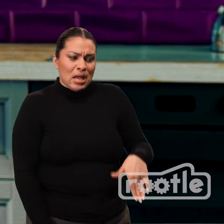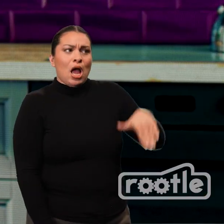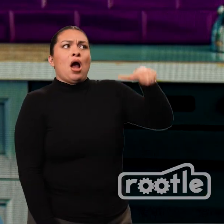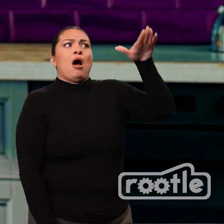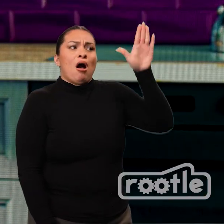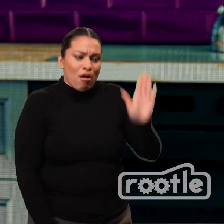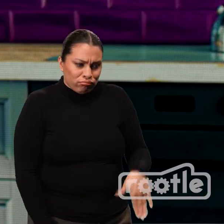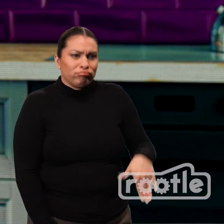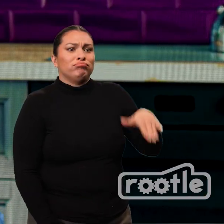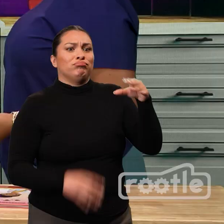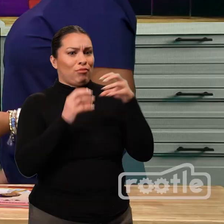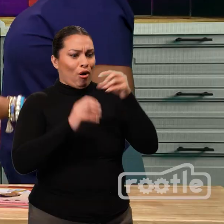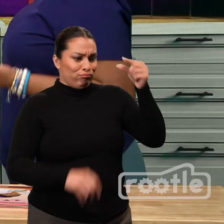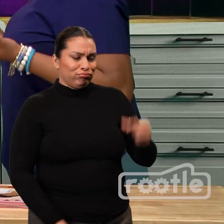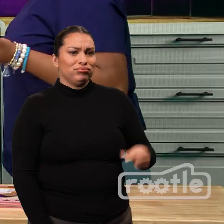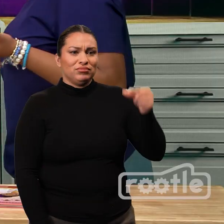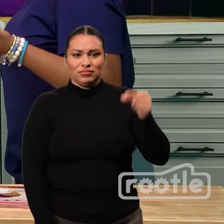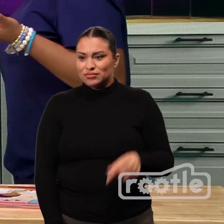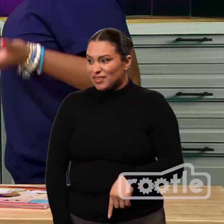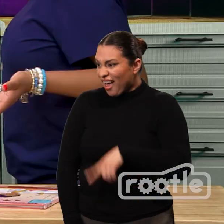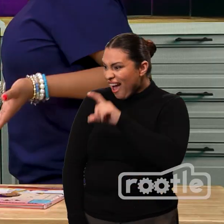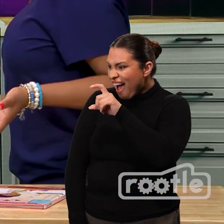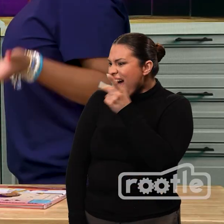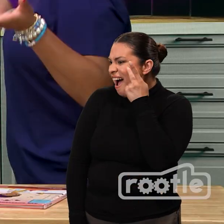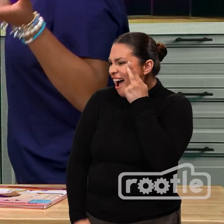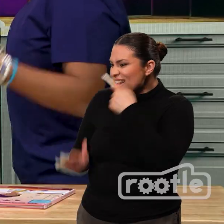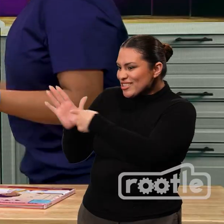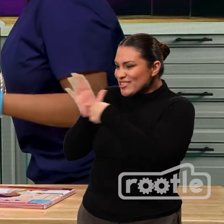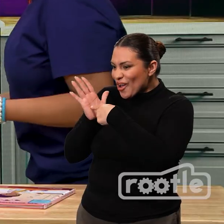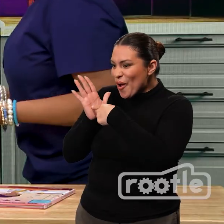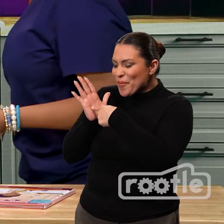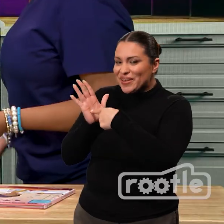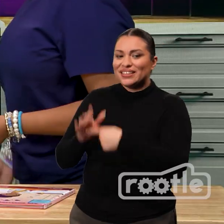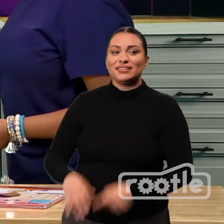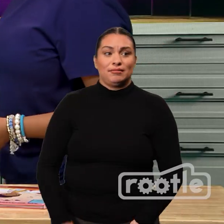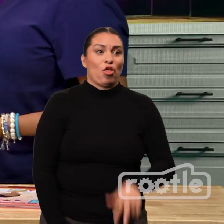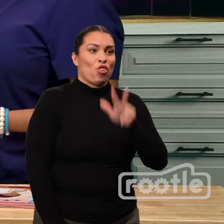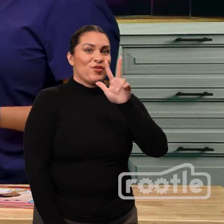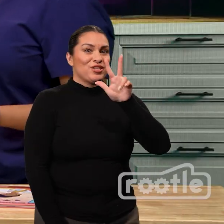the bounciest bouncy ball. The bounciest bouncy ball? I got to see this.